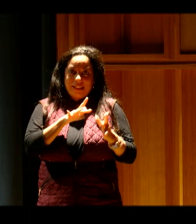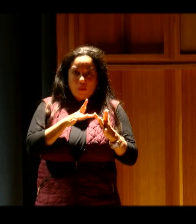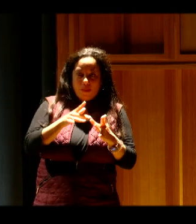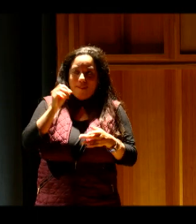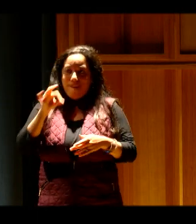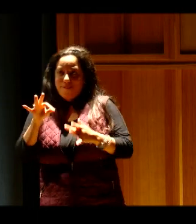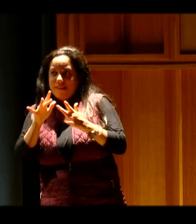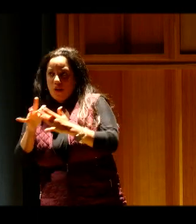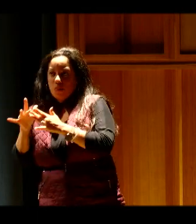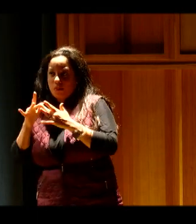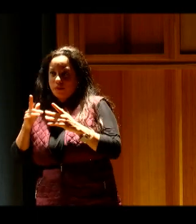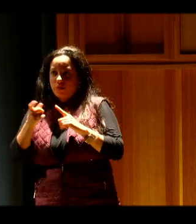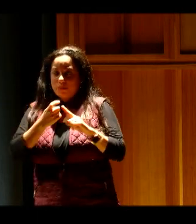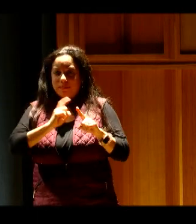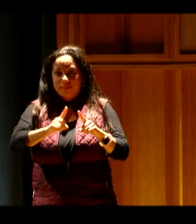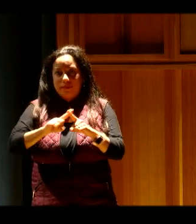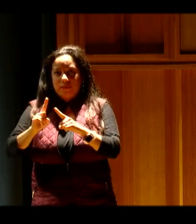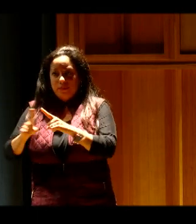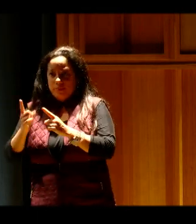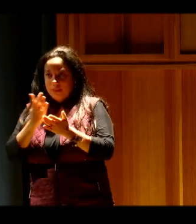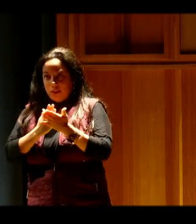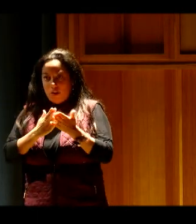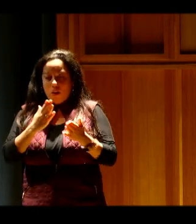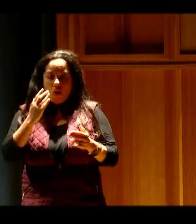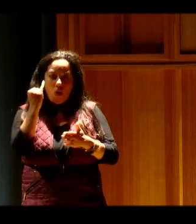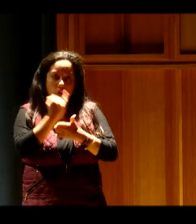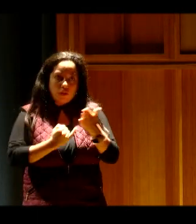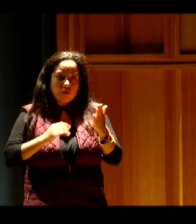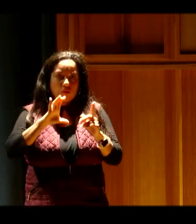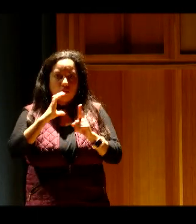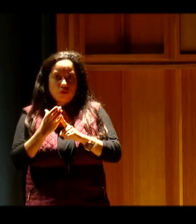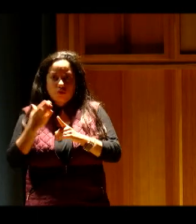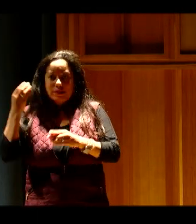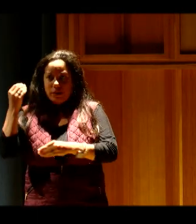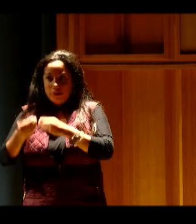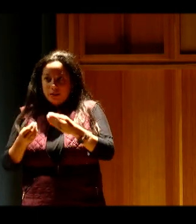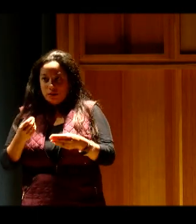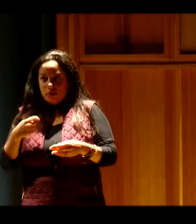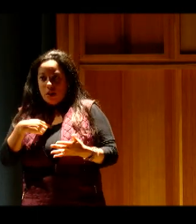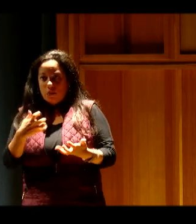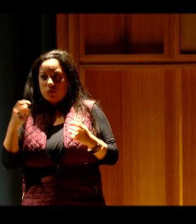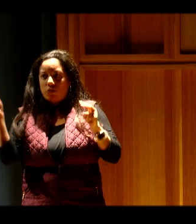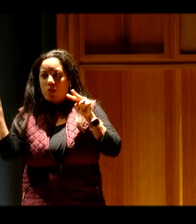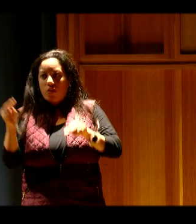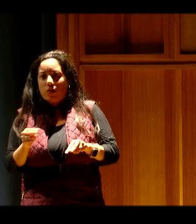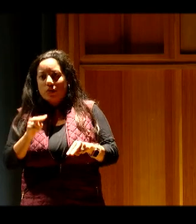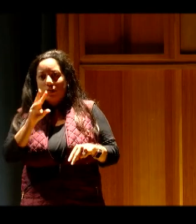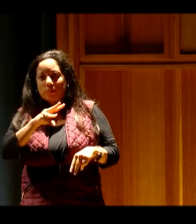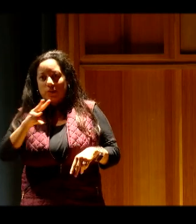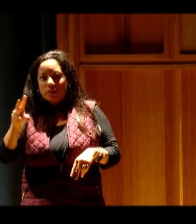from all different sectors of arts, culture, and heritage. So I invite you to look at www.ClimateHeritage.org